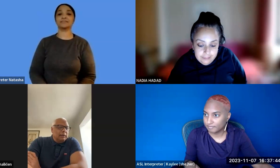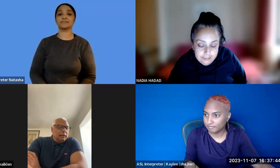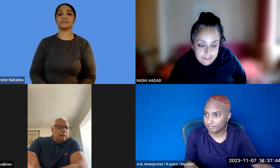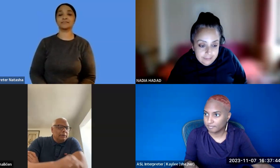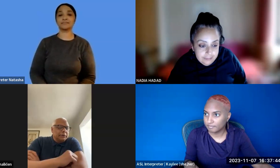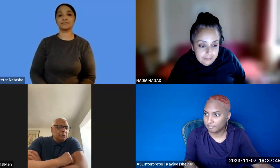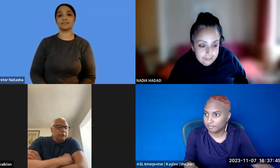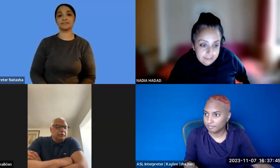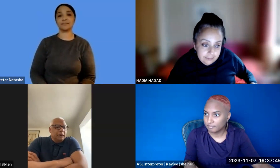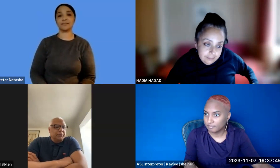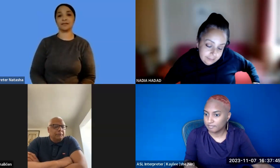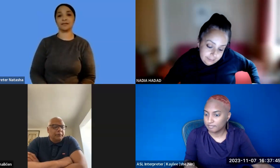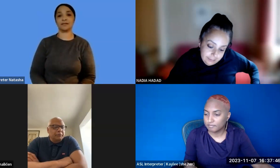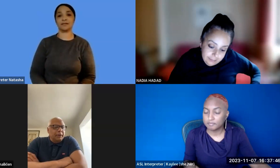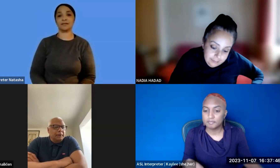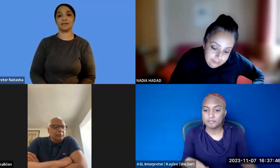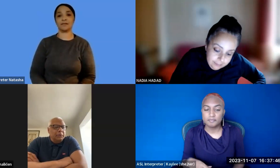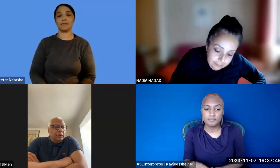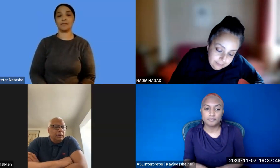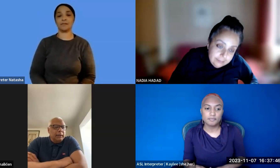I want to thank you for inviting me